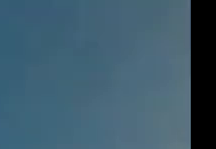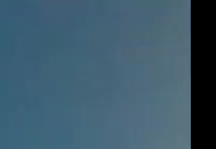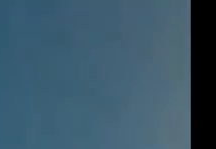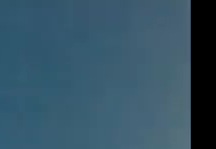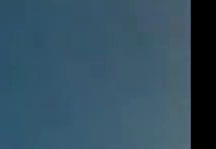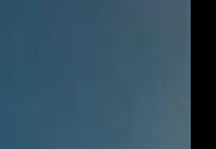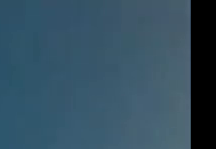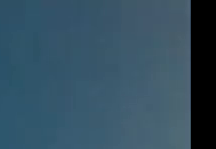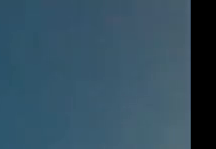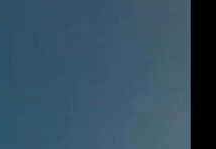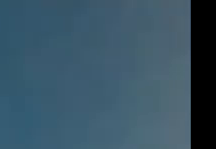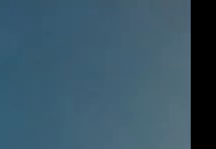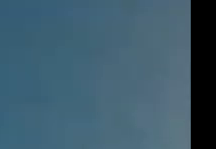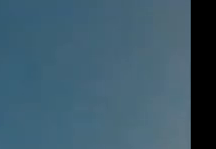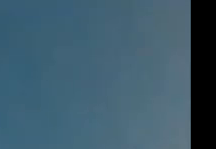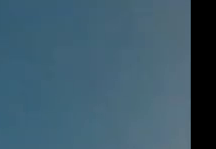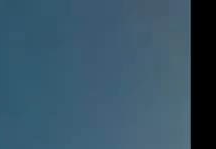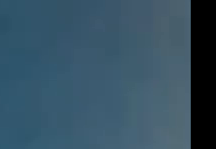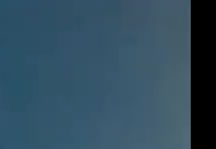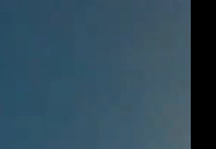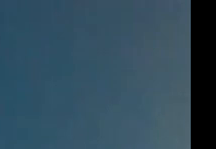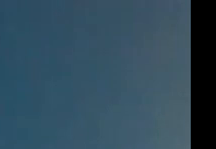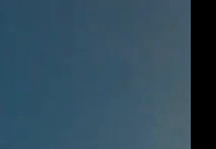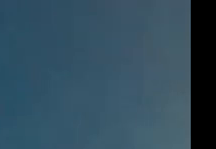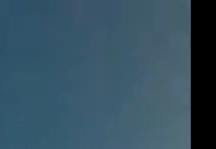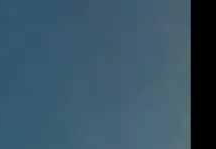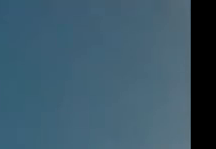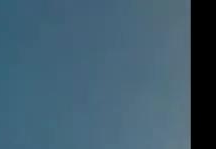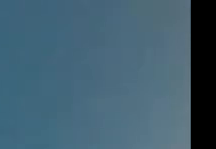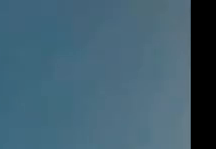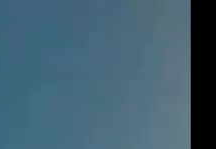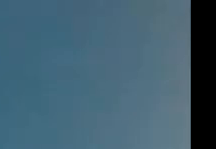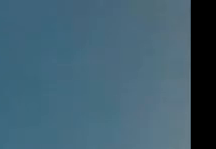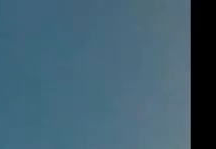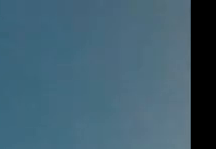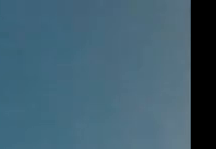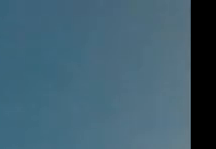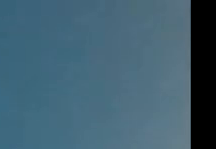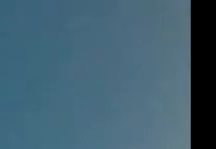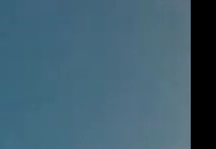And so because we offer tutorials in both areas writing and oral communication--